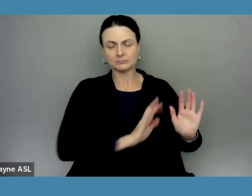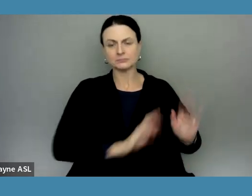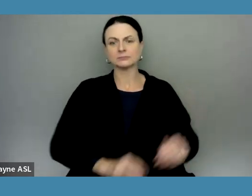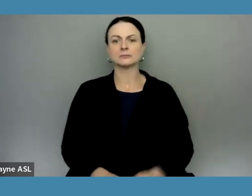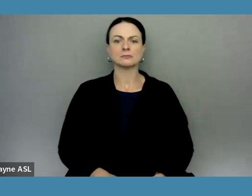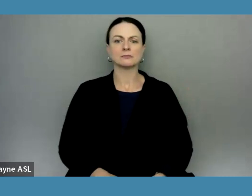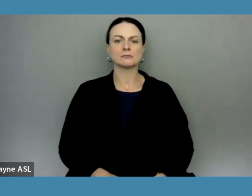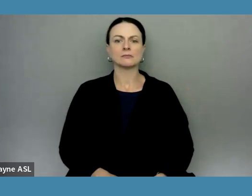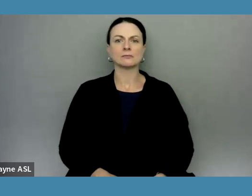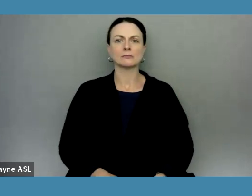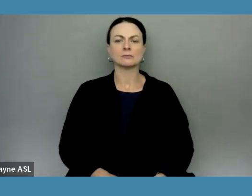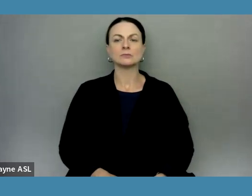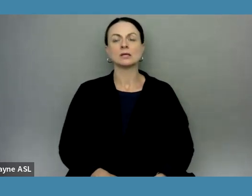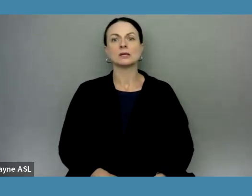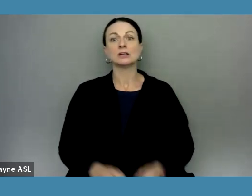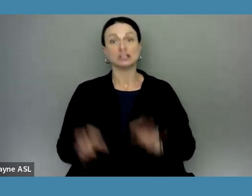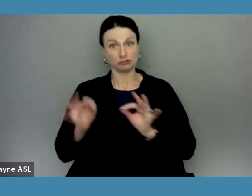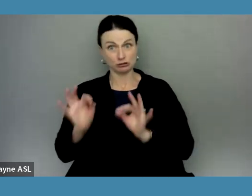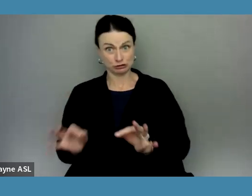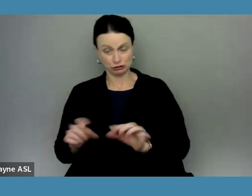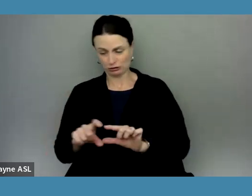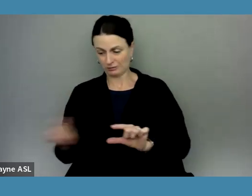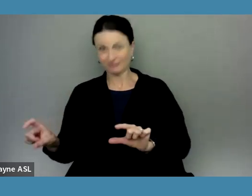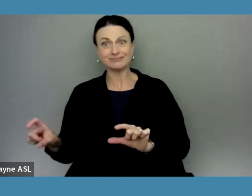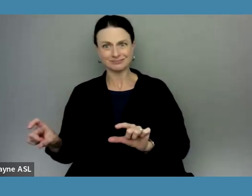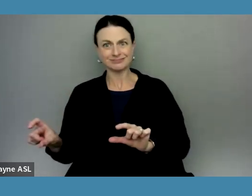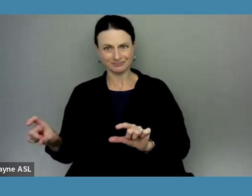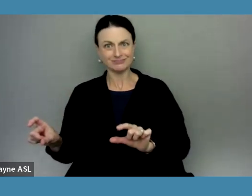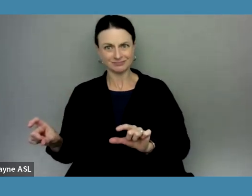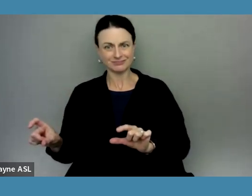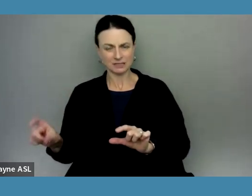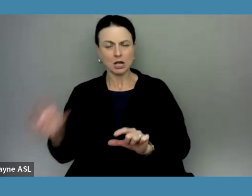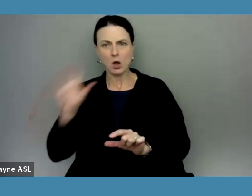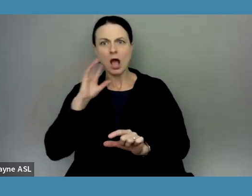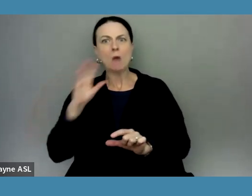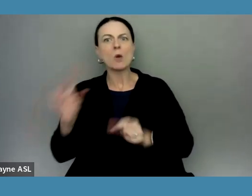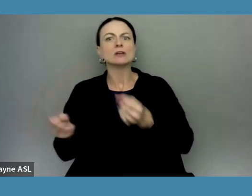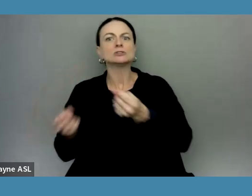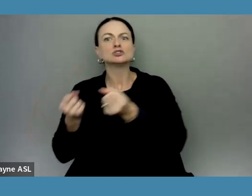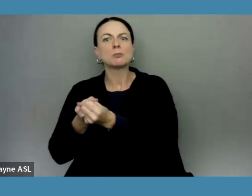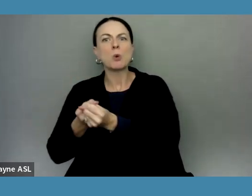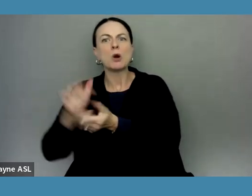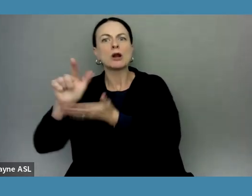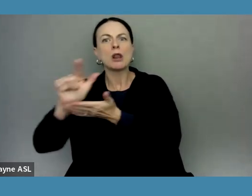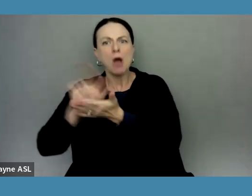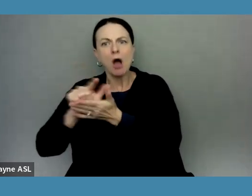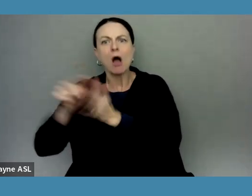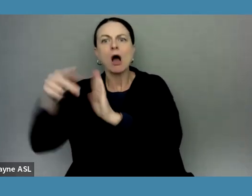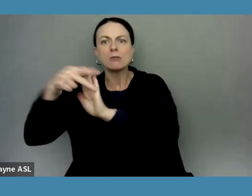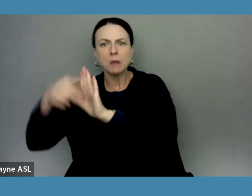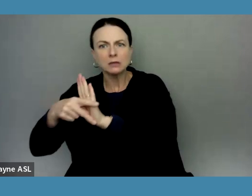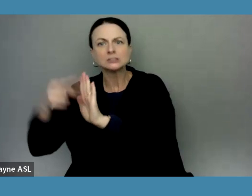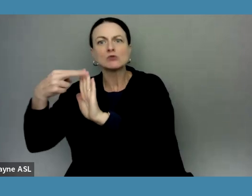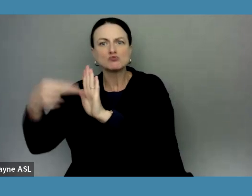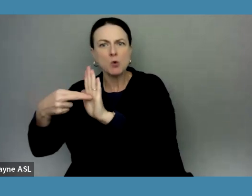The hearing officer will also lay out the conclusions of law, which will be the relevant rules, statutes,